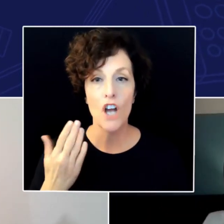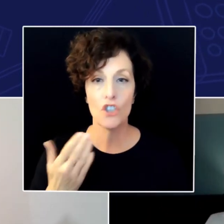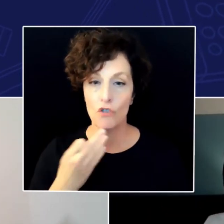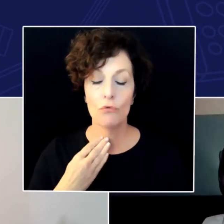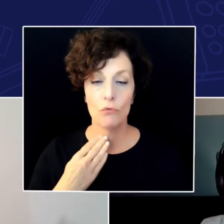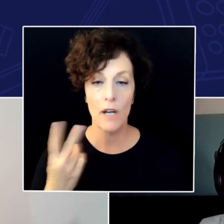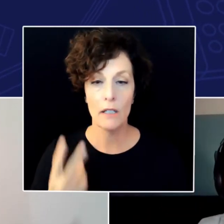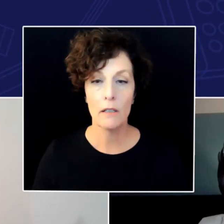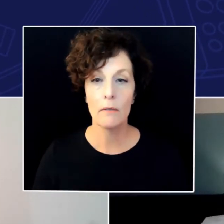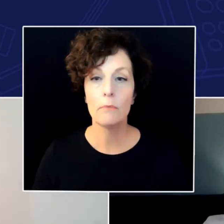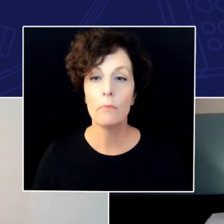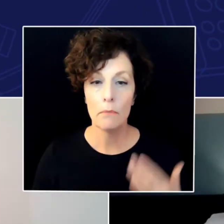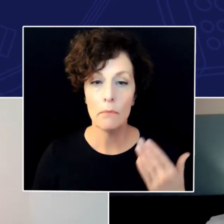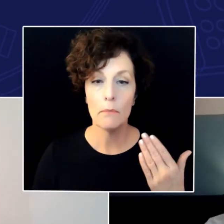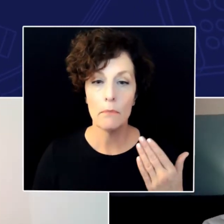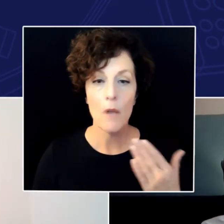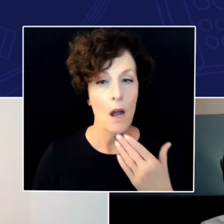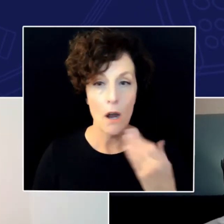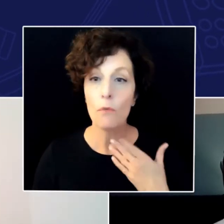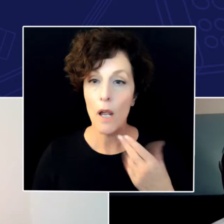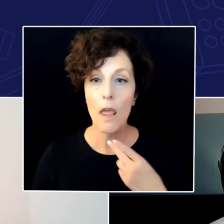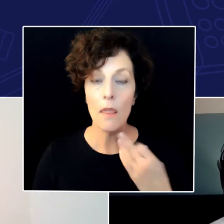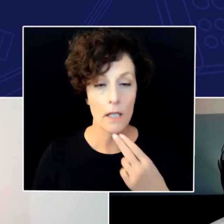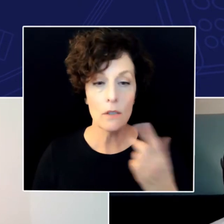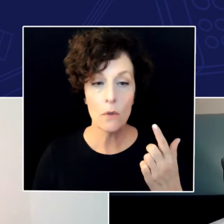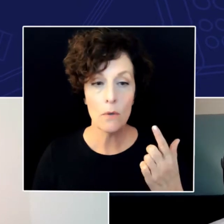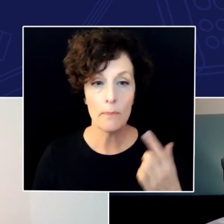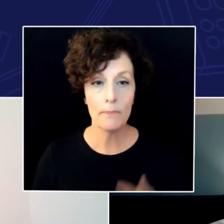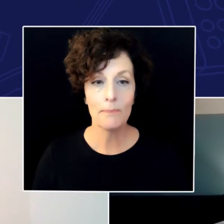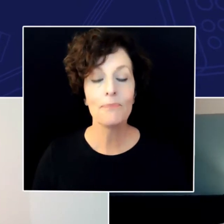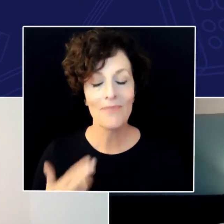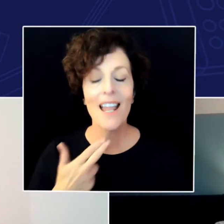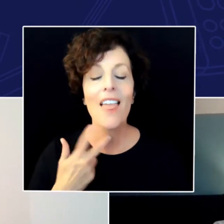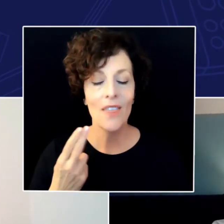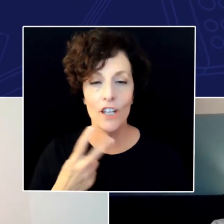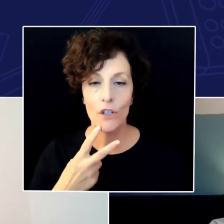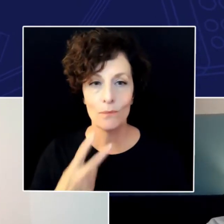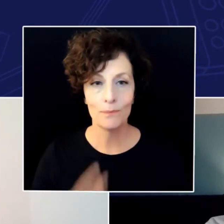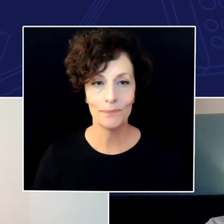[ZAIN:] Okay. [DR. CHIANG:] Mm-hmm. [ZAIN:] Alright. That's cool. [DR. CHIANG:] Thank you.